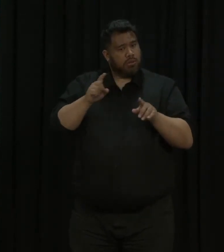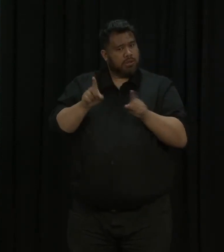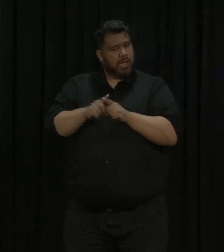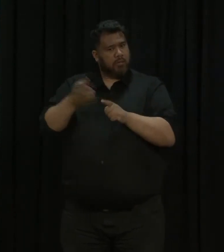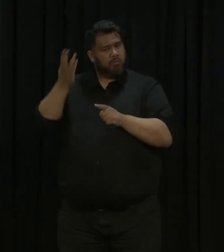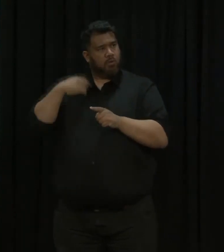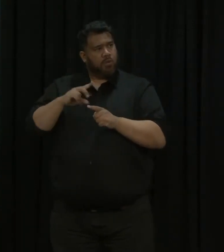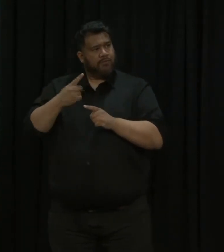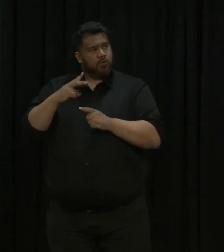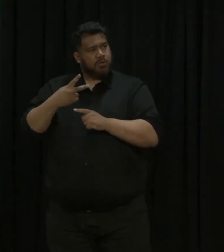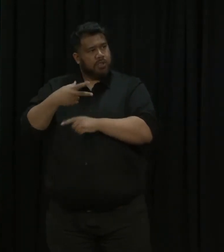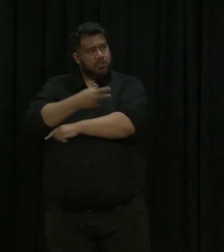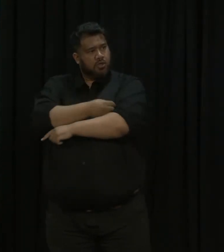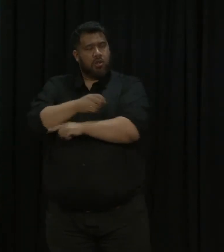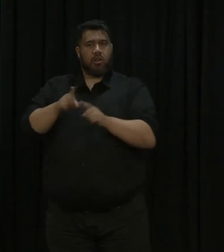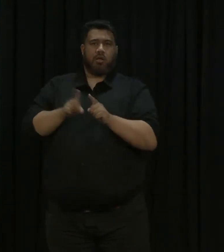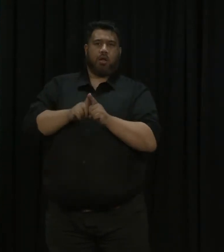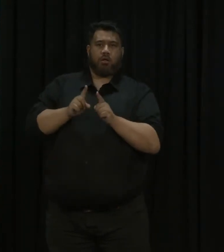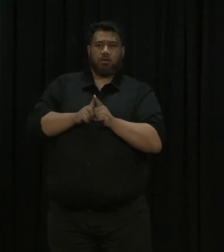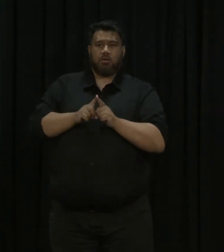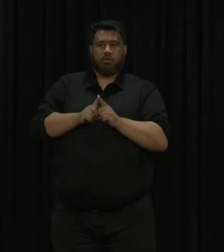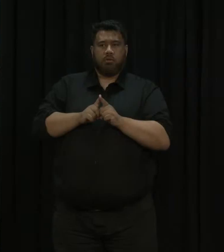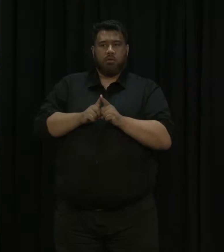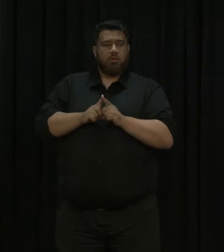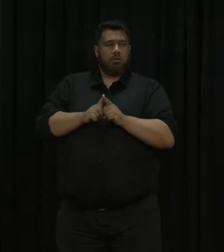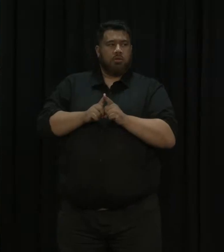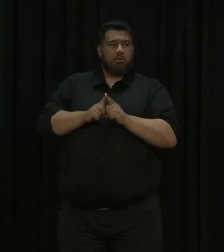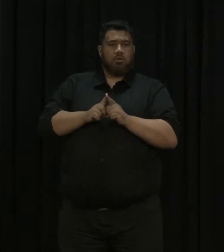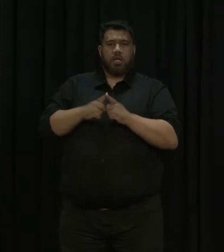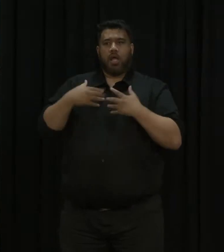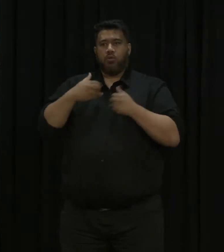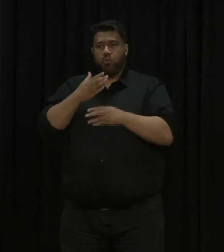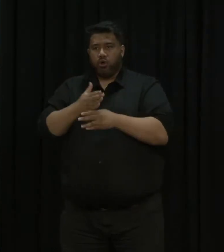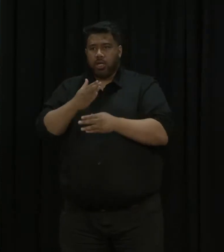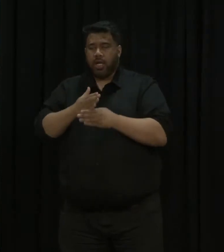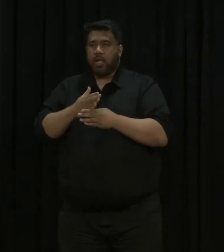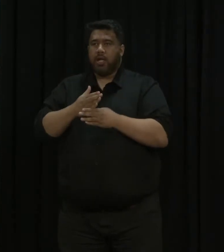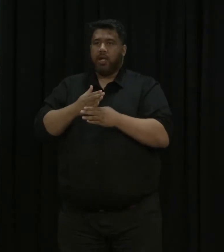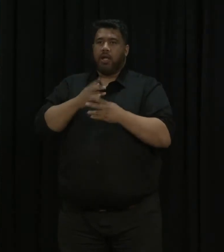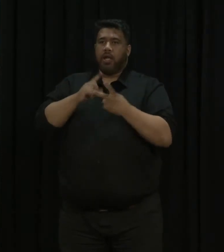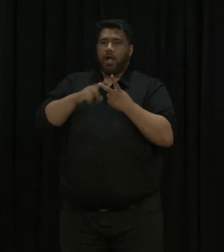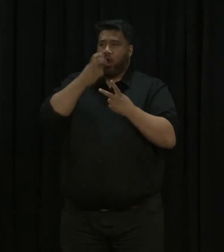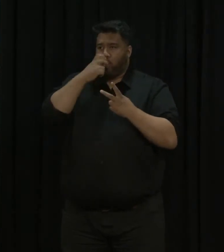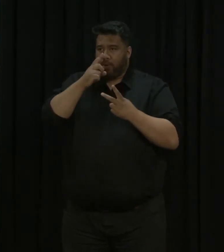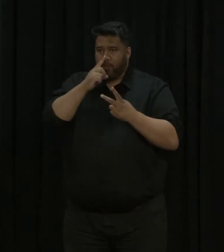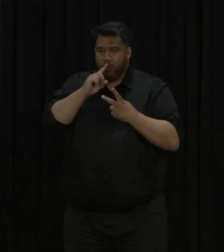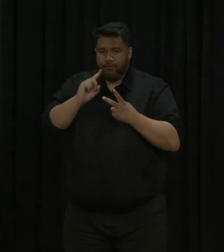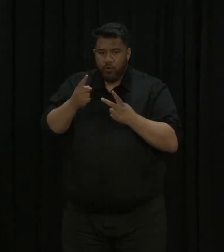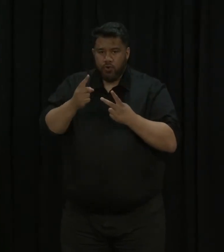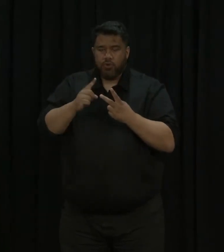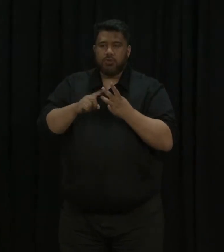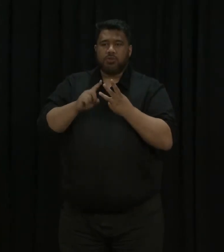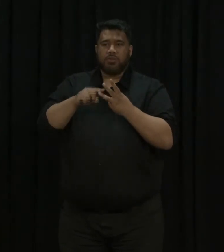We I expect to be able to take that advice to cabinet in the next few weeks. In terms of the right, woud you see following the same